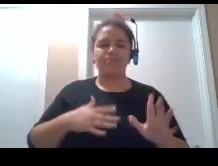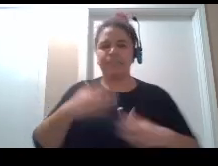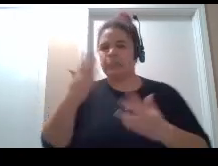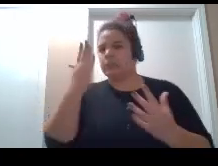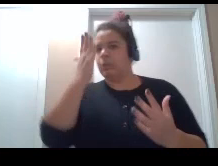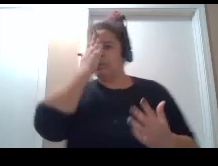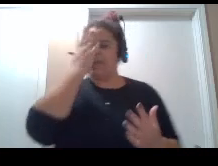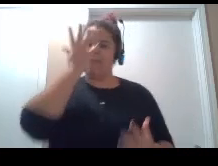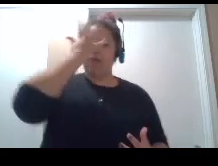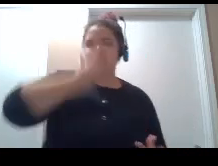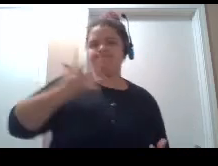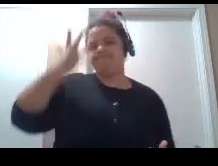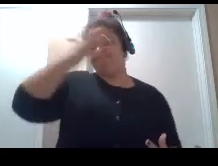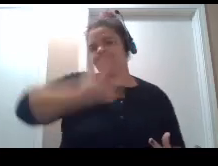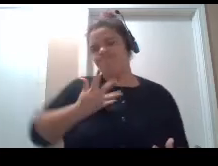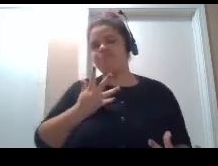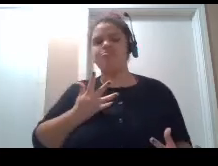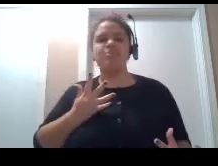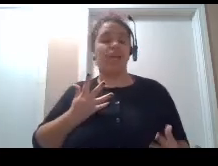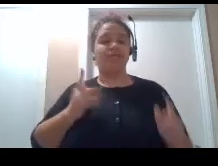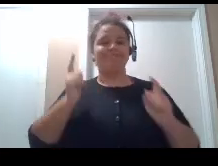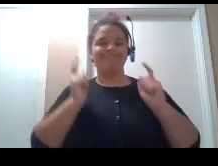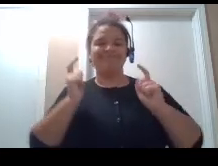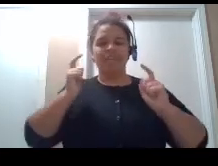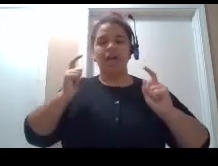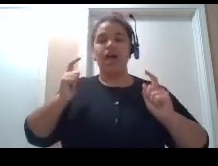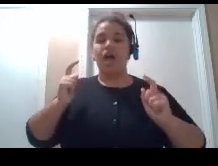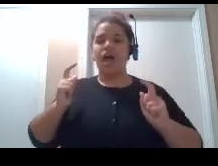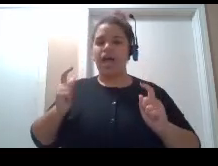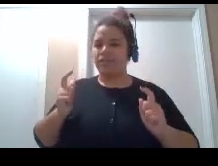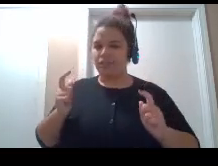expressions, as well as greeting the interviewer with the digital handshake.